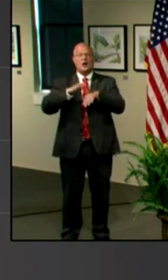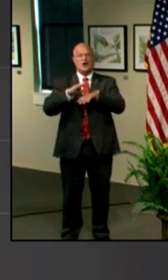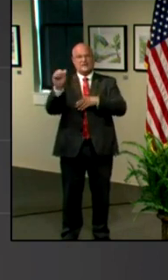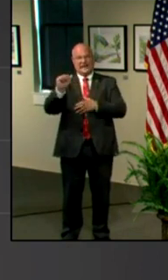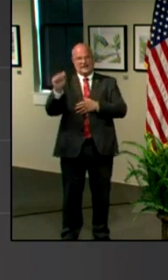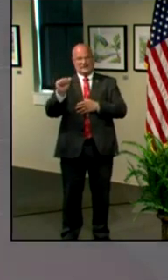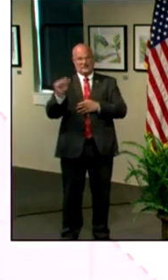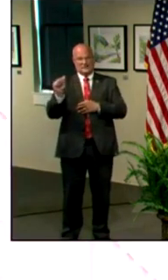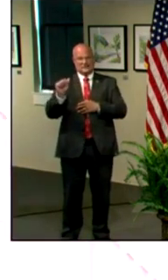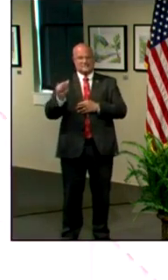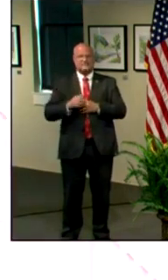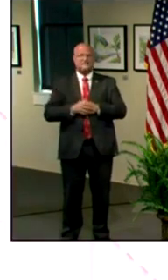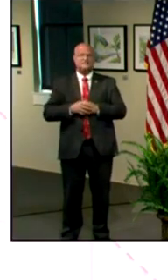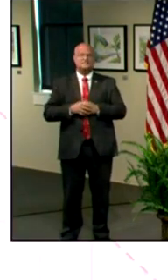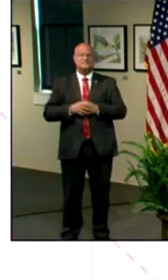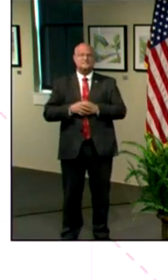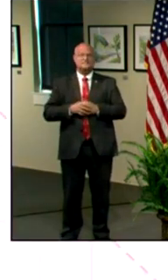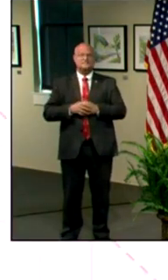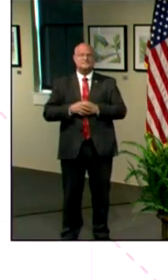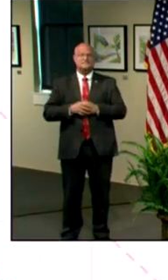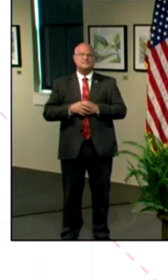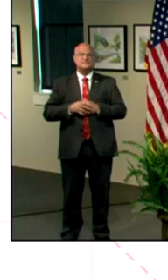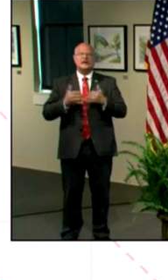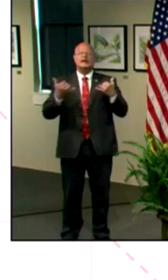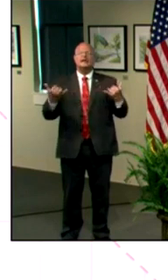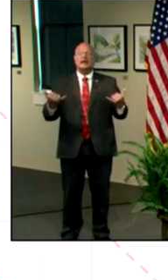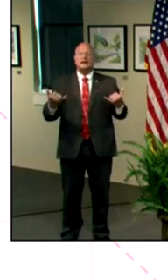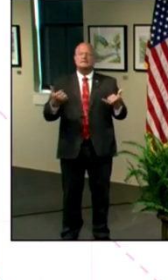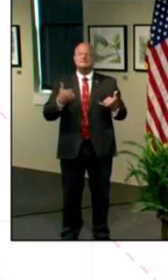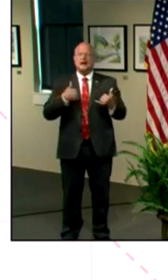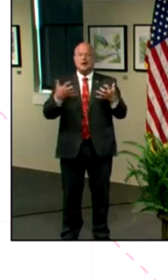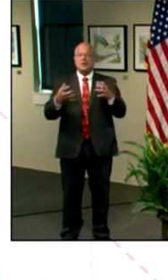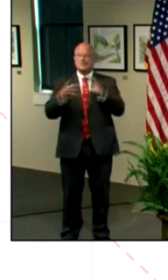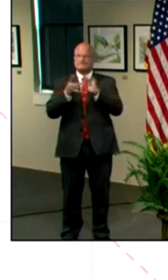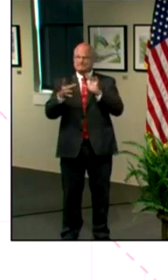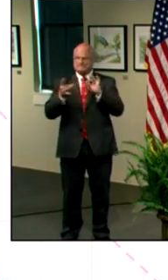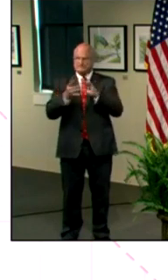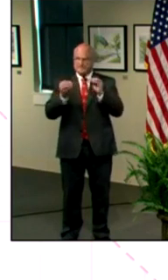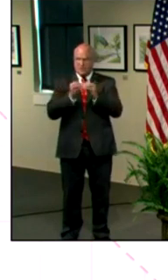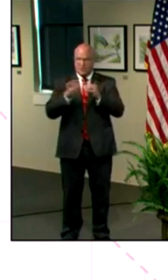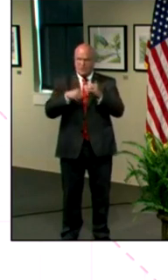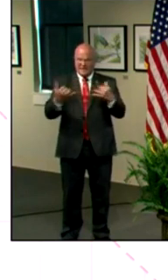HIGHER POSITIVITY THAN 5% BUT HAS BEEN LEVEL PRIMARILY ON THE